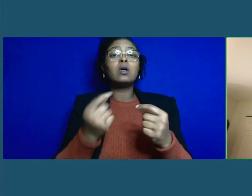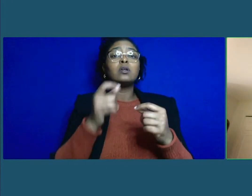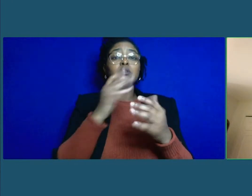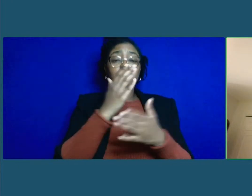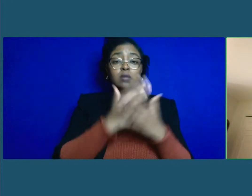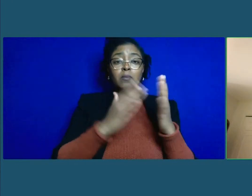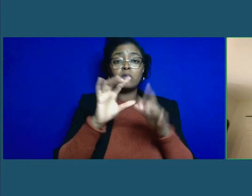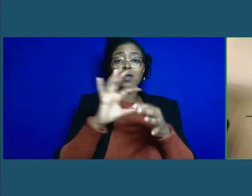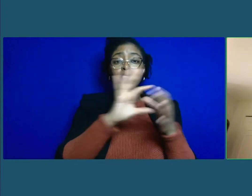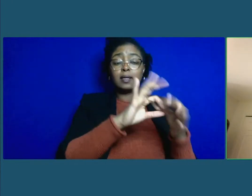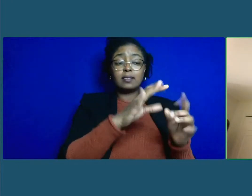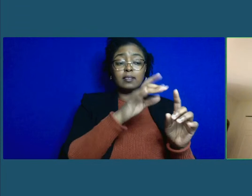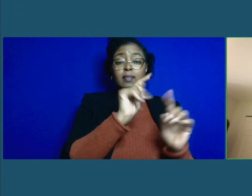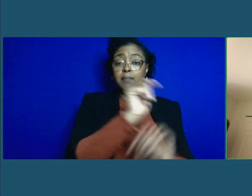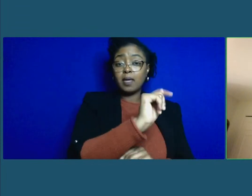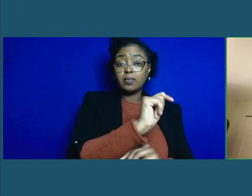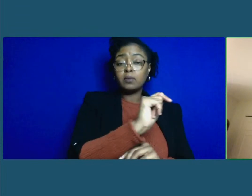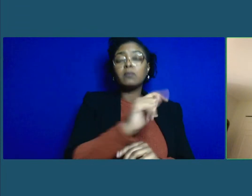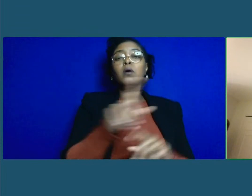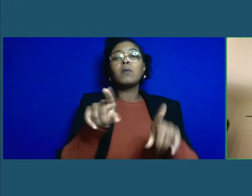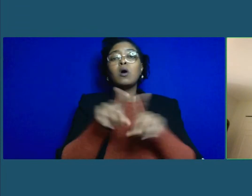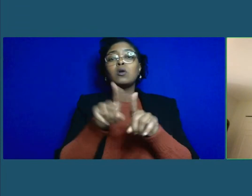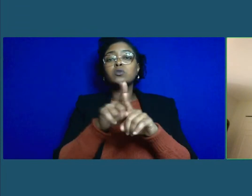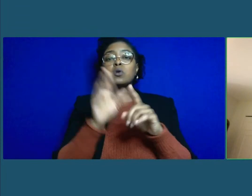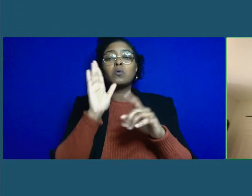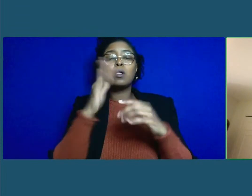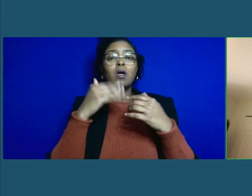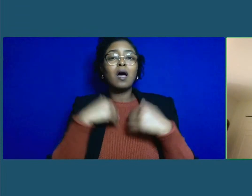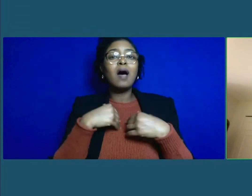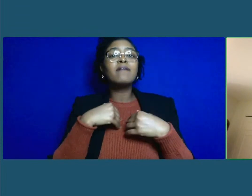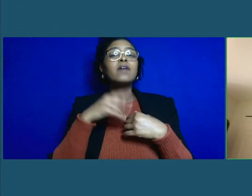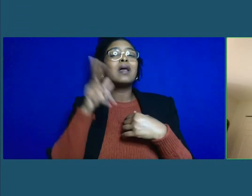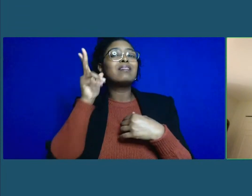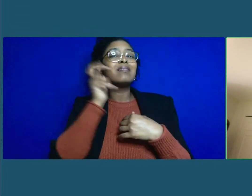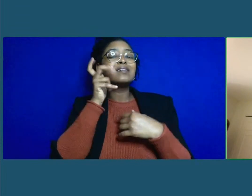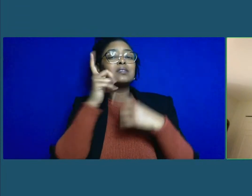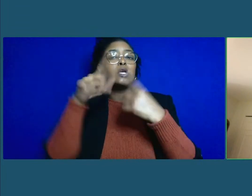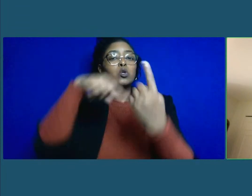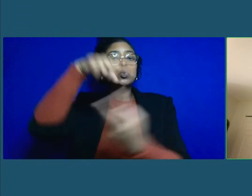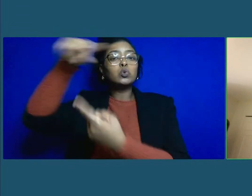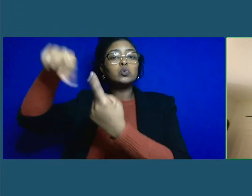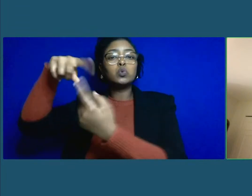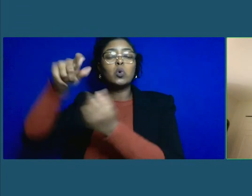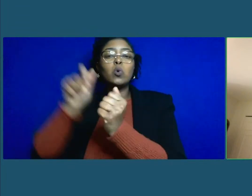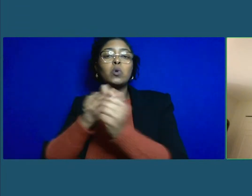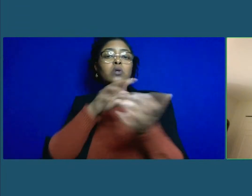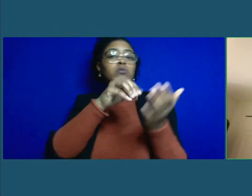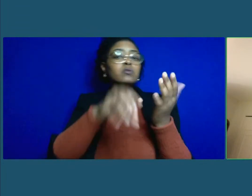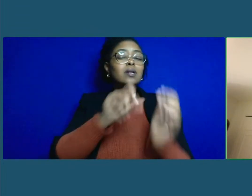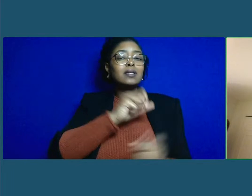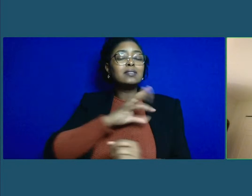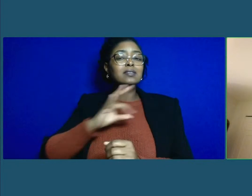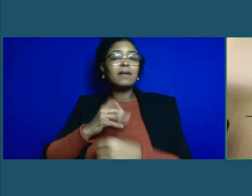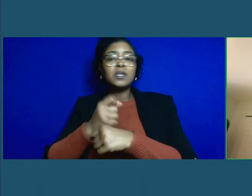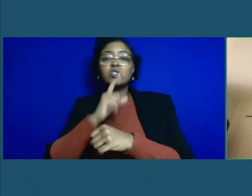term actions that we're going to be taking. Uh some of it will be around the bathrooms, but we're also doing a significant